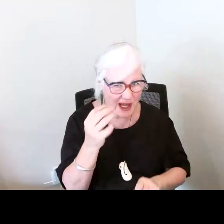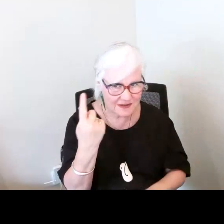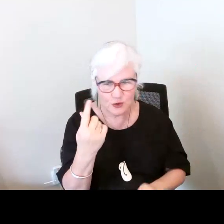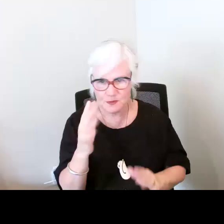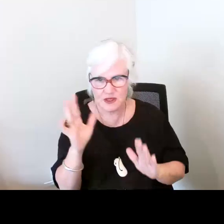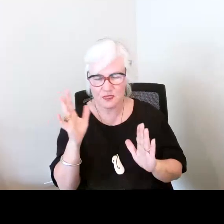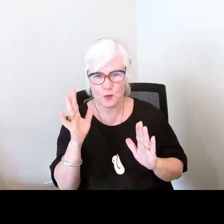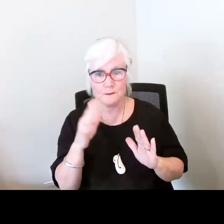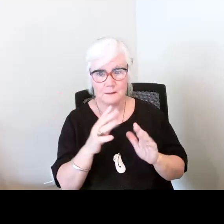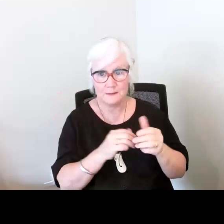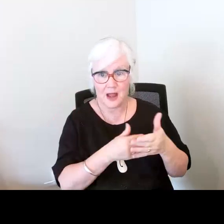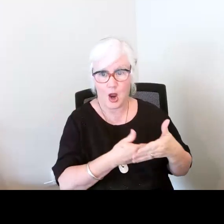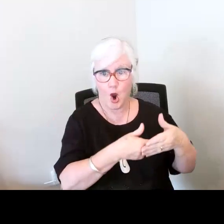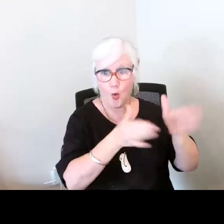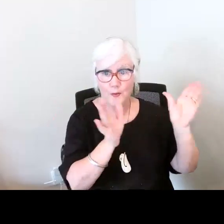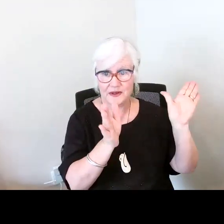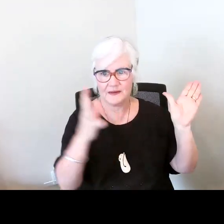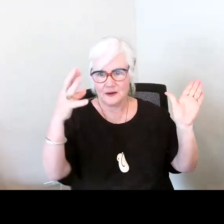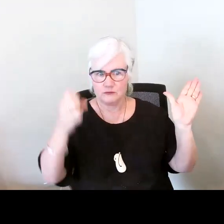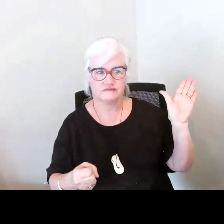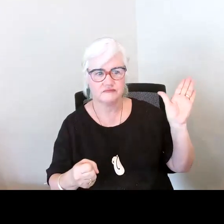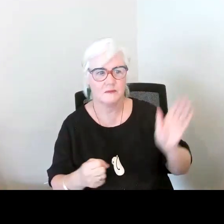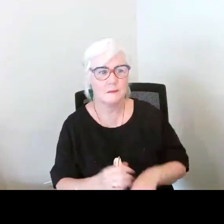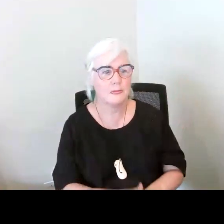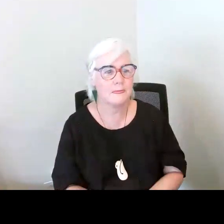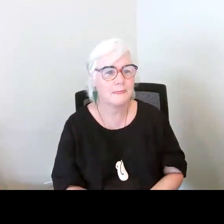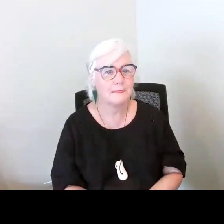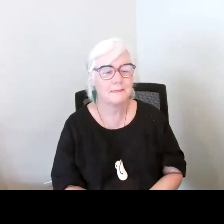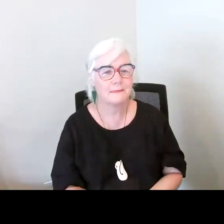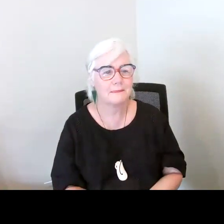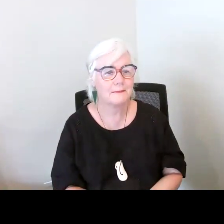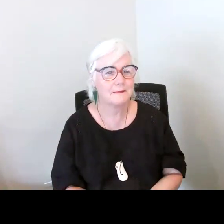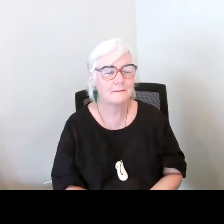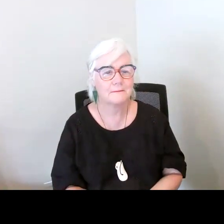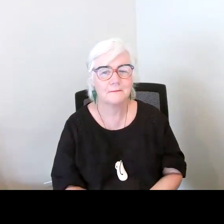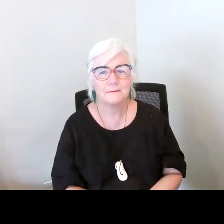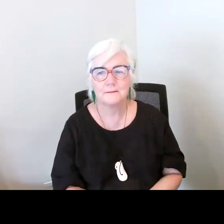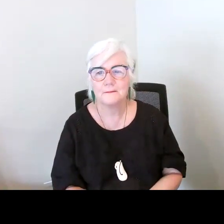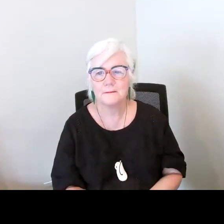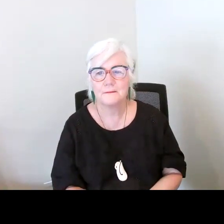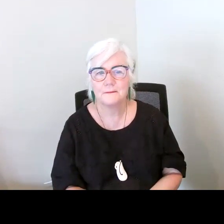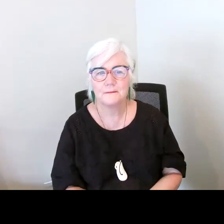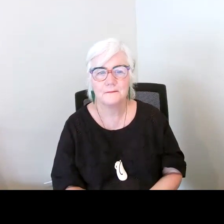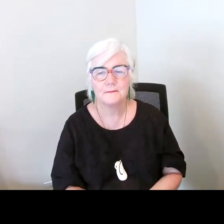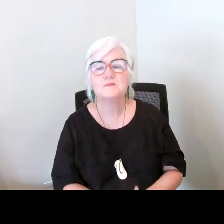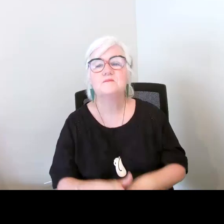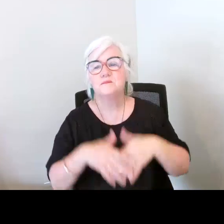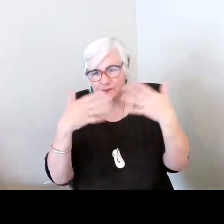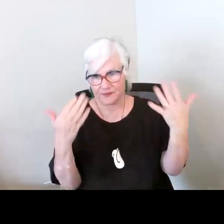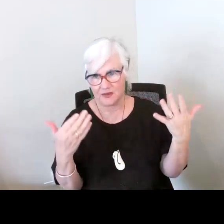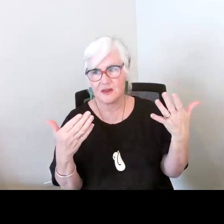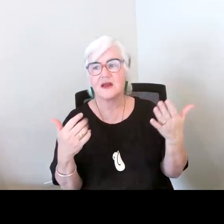Great. Thank you. Kia ora. My name is James Carr